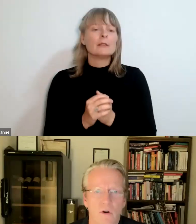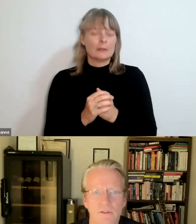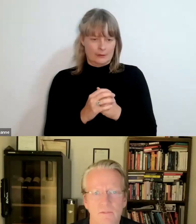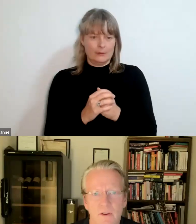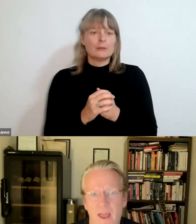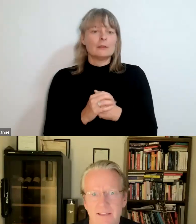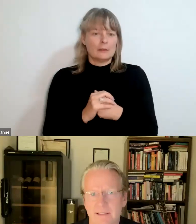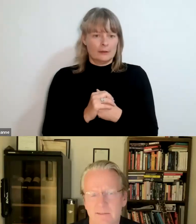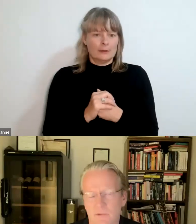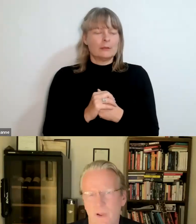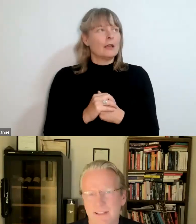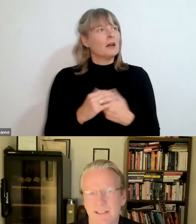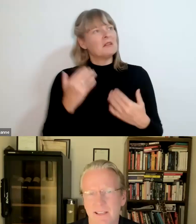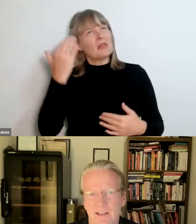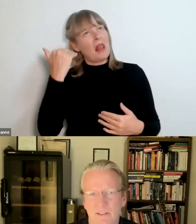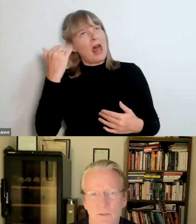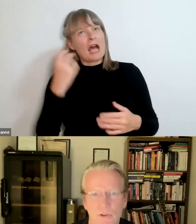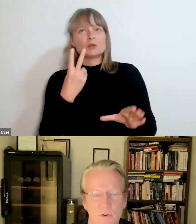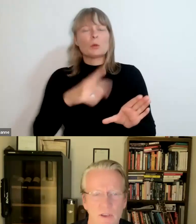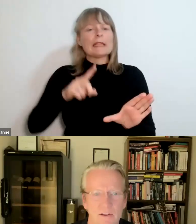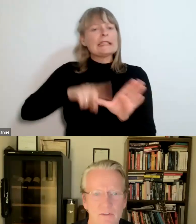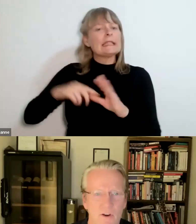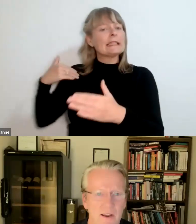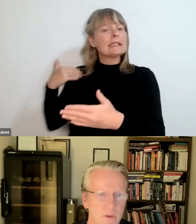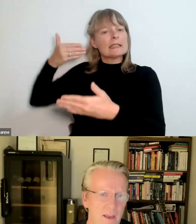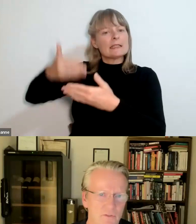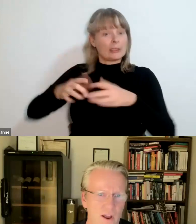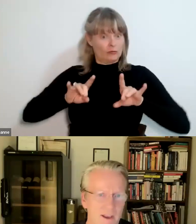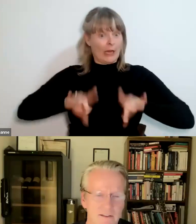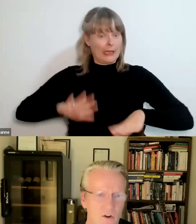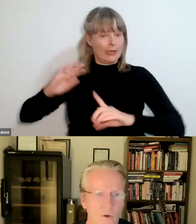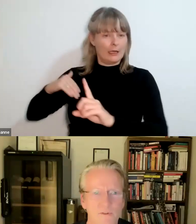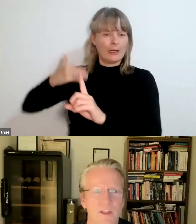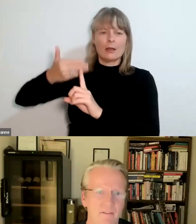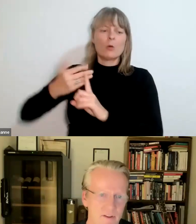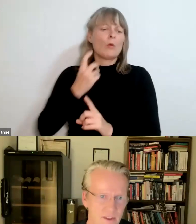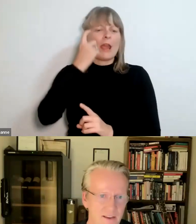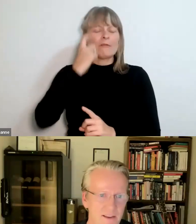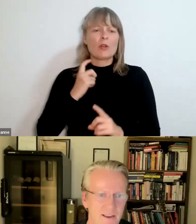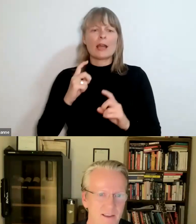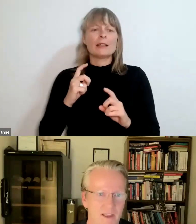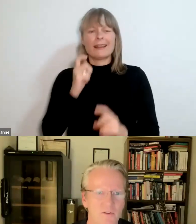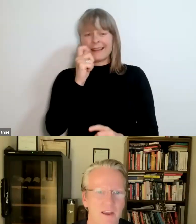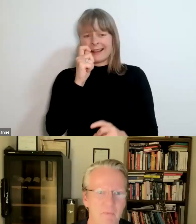either stayed stagnant or getting worse. The other thing is that during the course